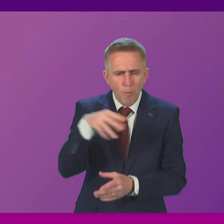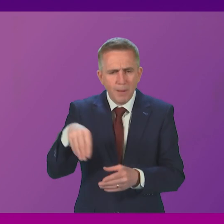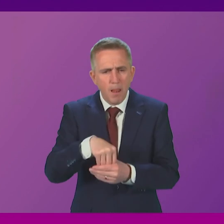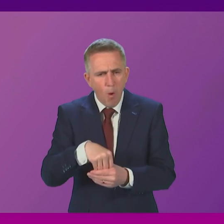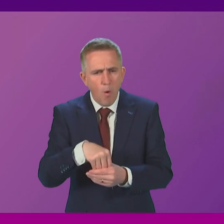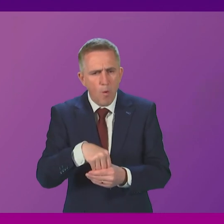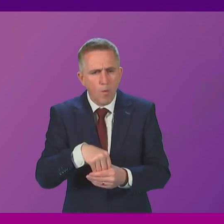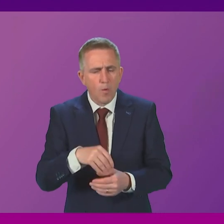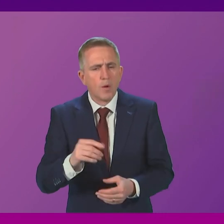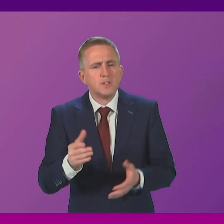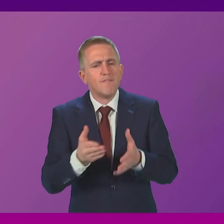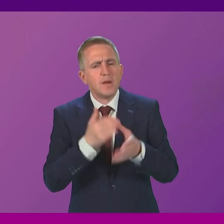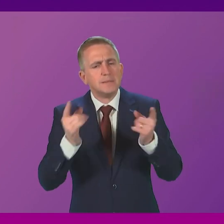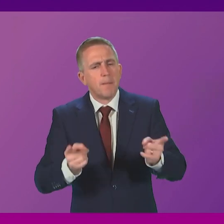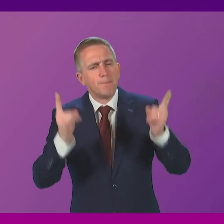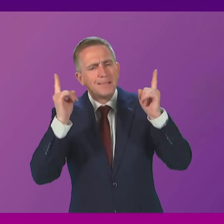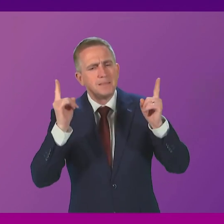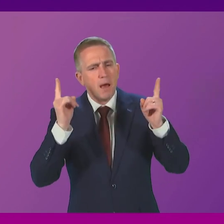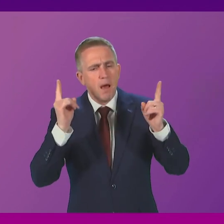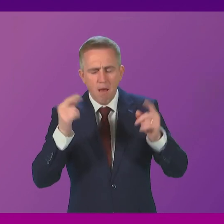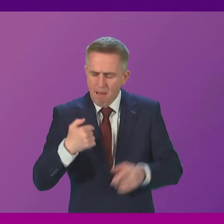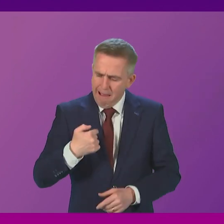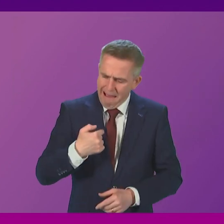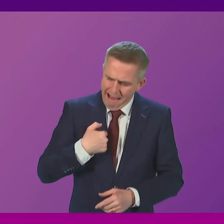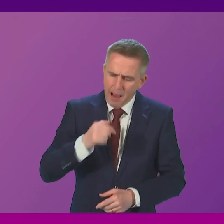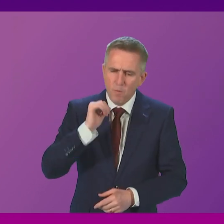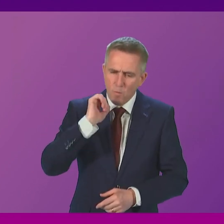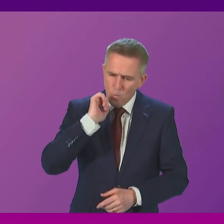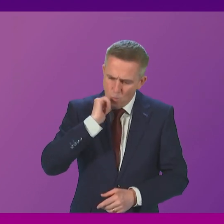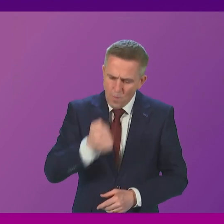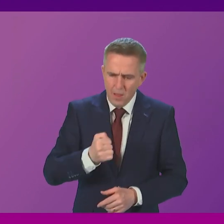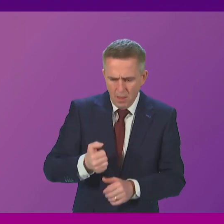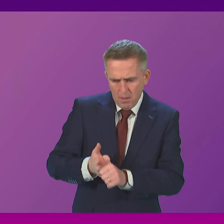As First Minister, I will always fight for your rights and, where possible, I will do